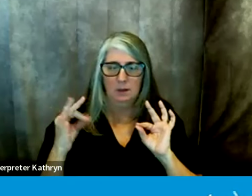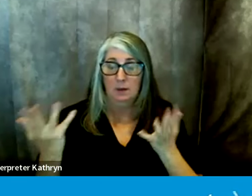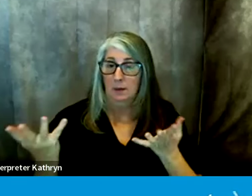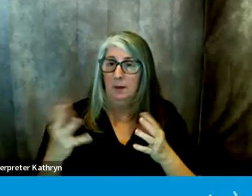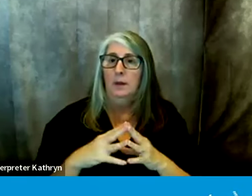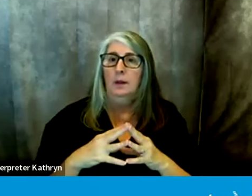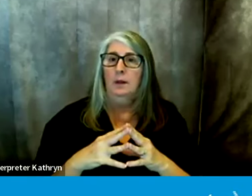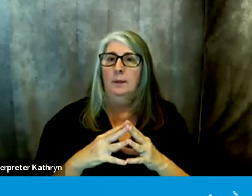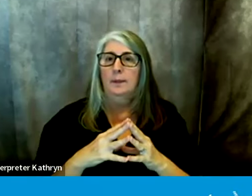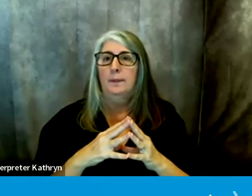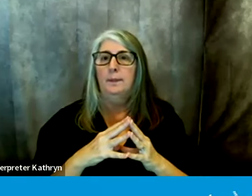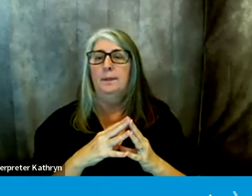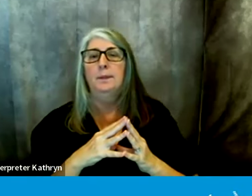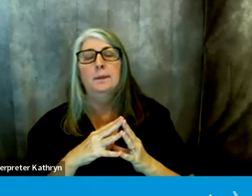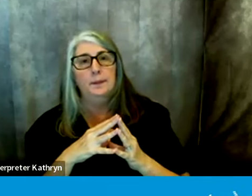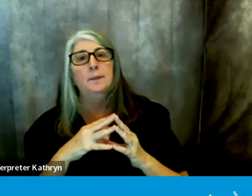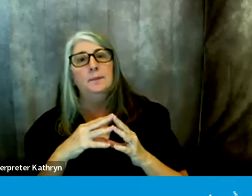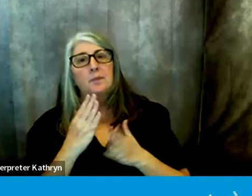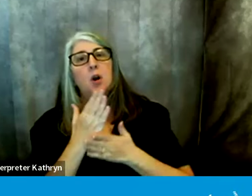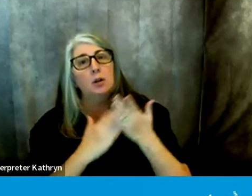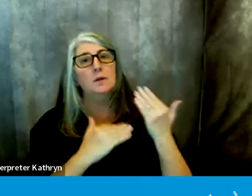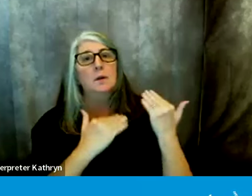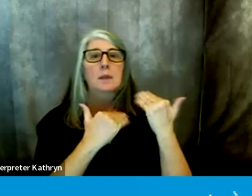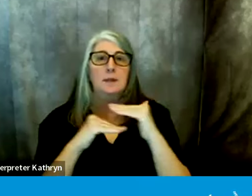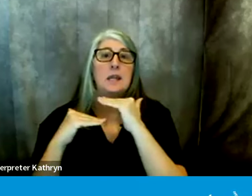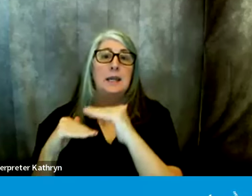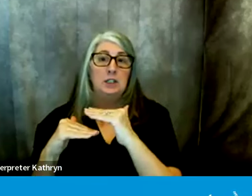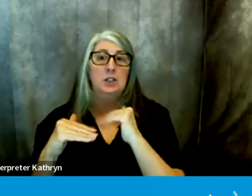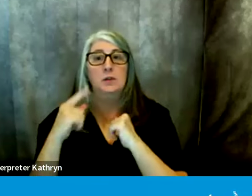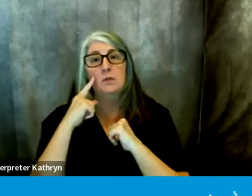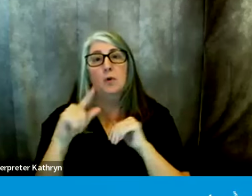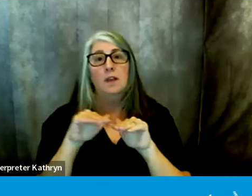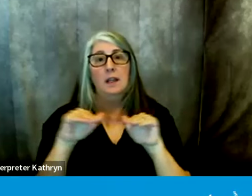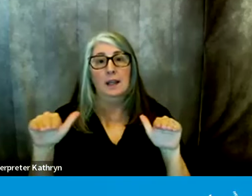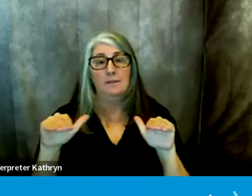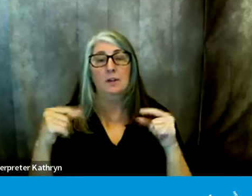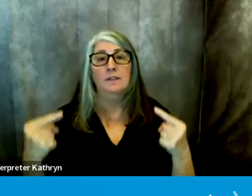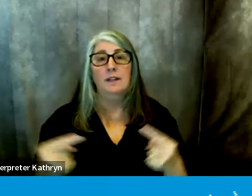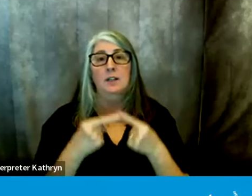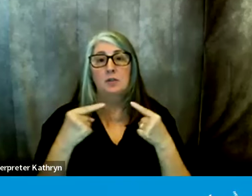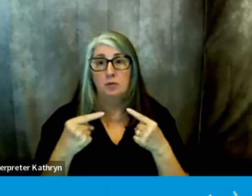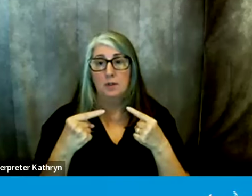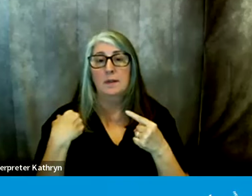There are some limitations in terms of the level of injury that we are studying in the current trial.